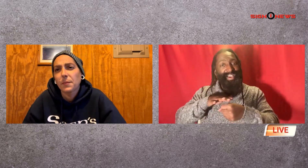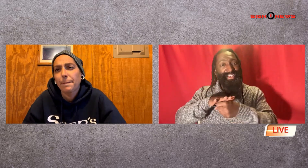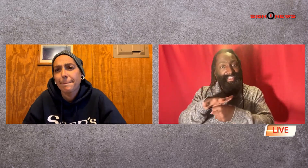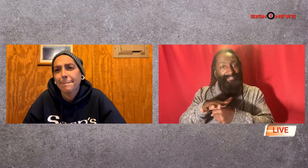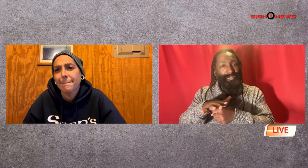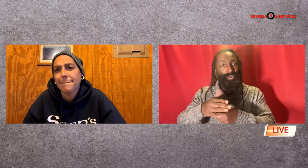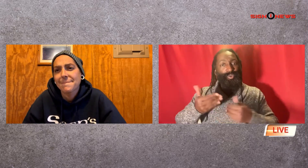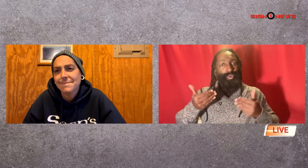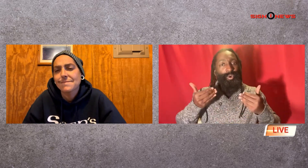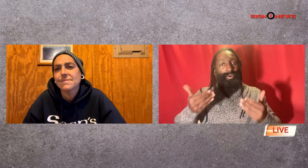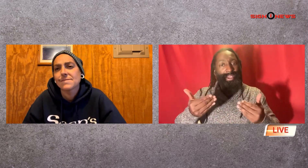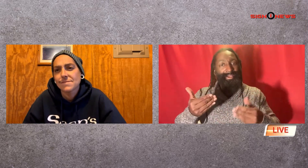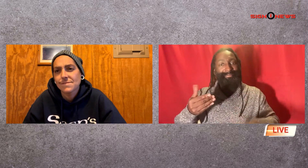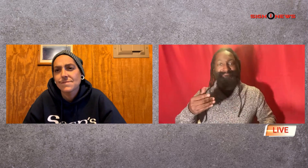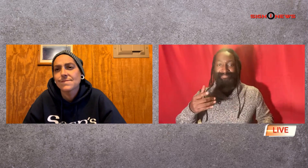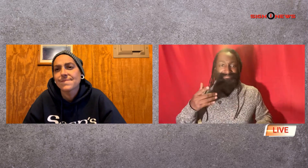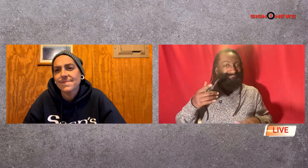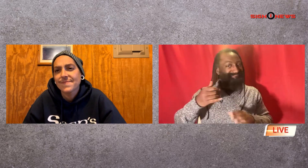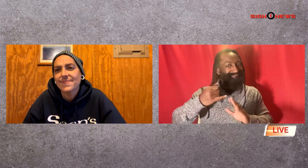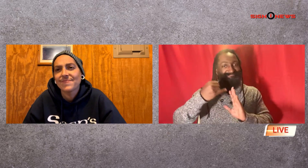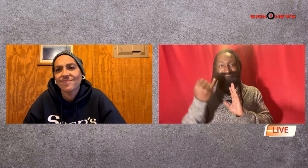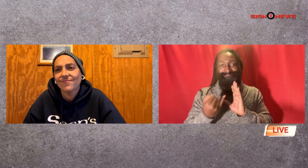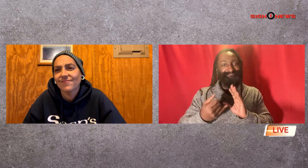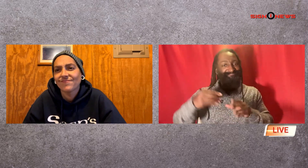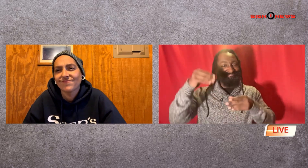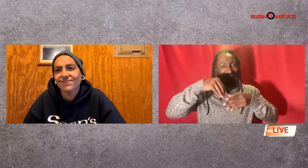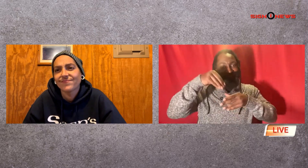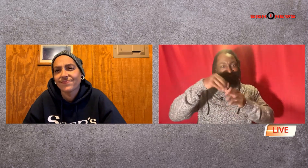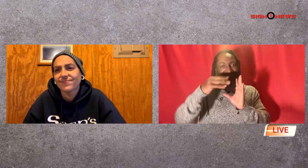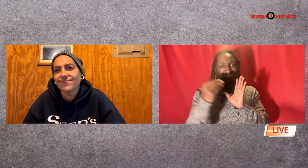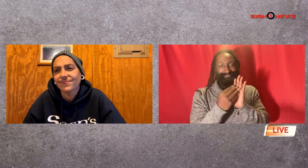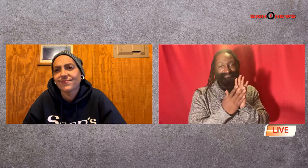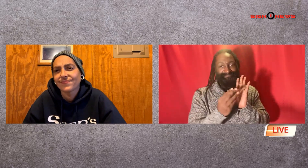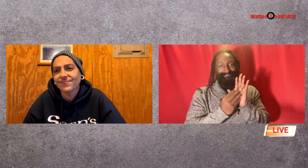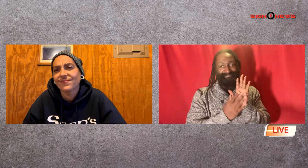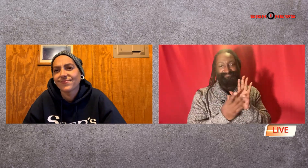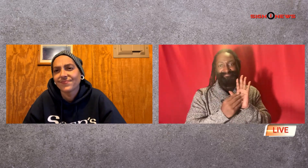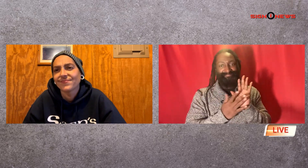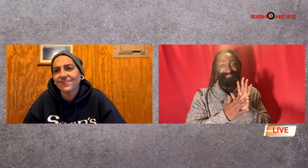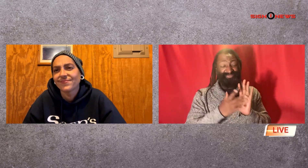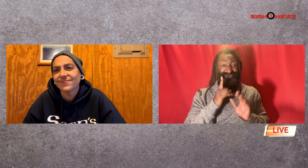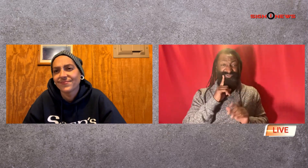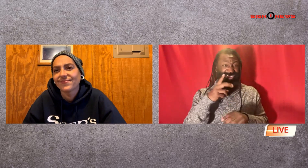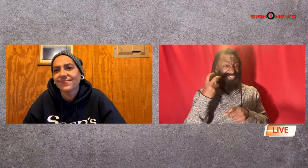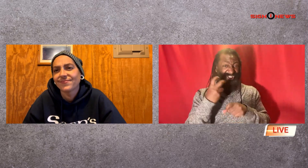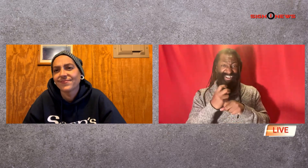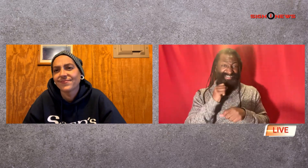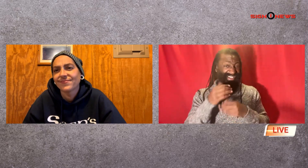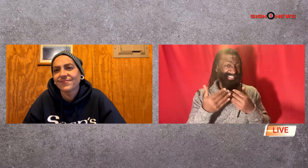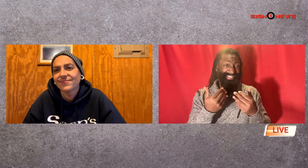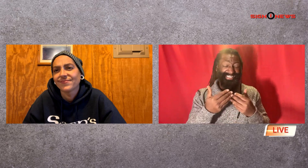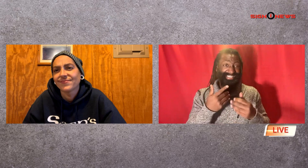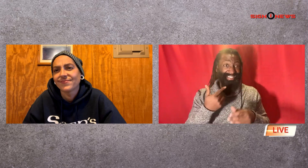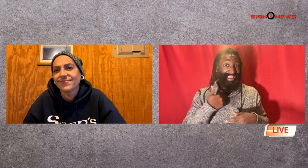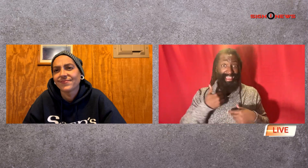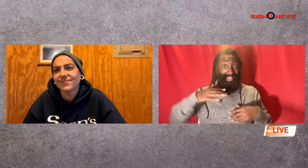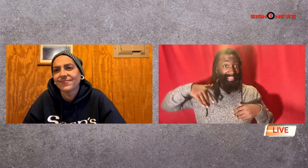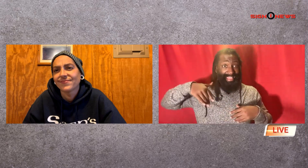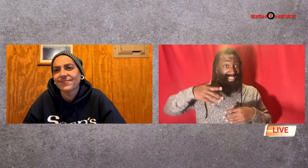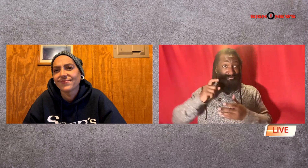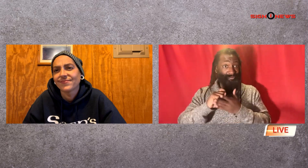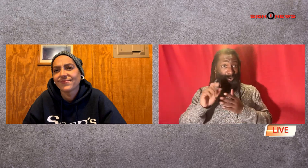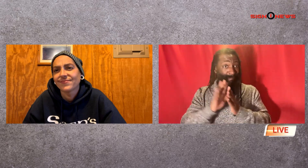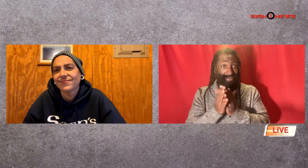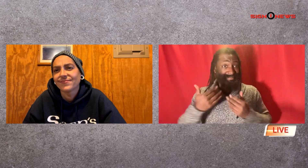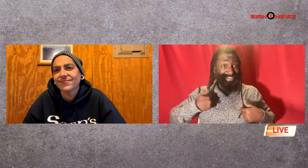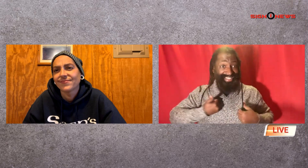she was brave enough to go ahead and put artists in this book it was not easy I haven't written